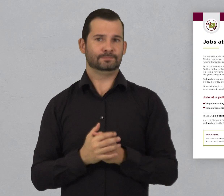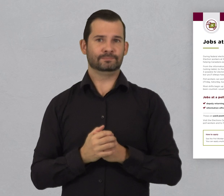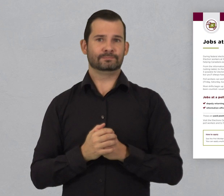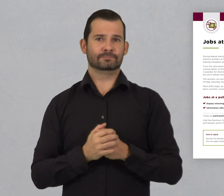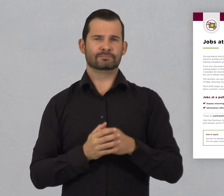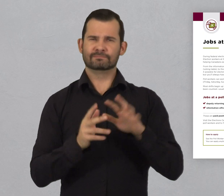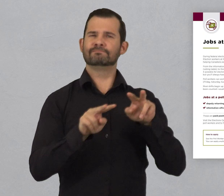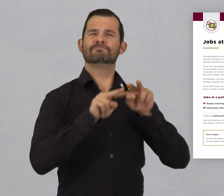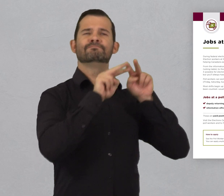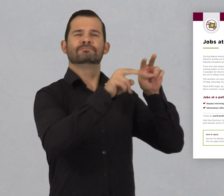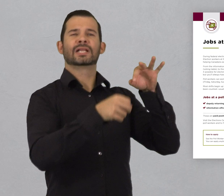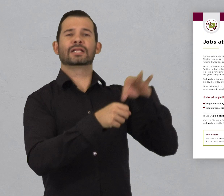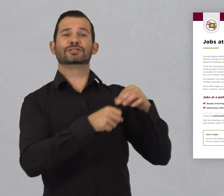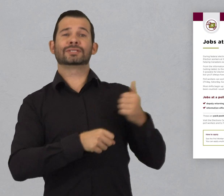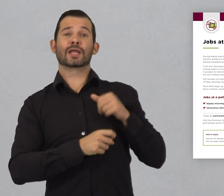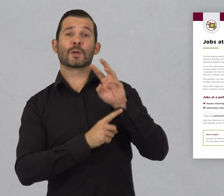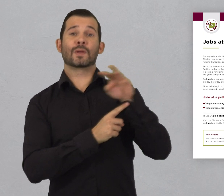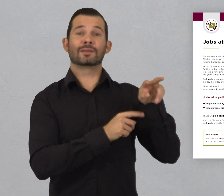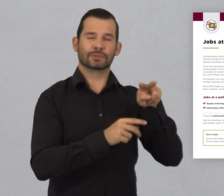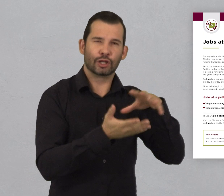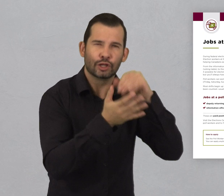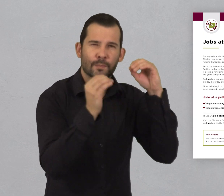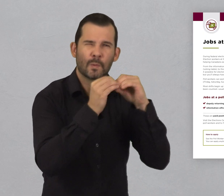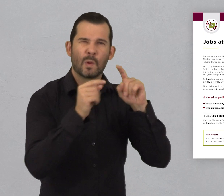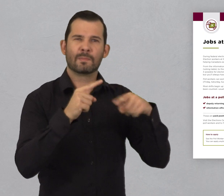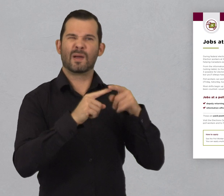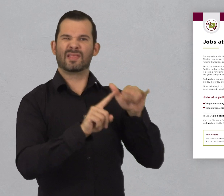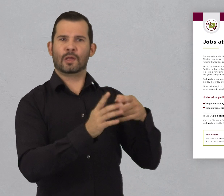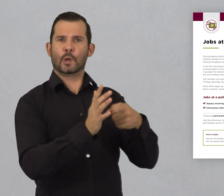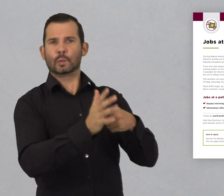Visit the Elections Canada website to learn more about the requirements